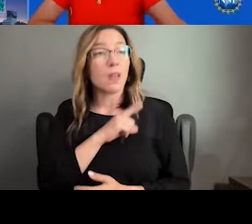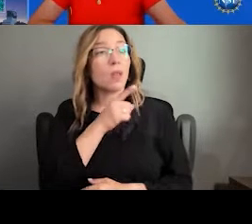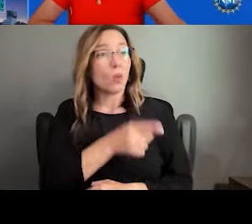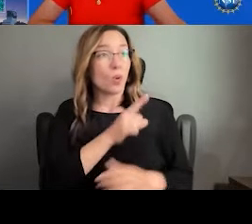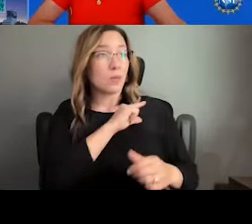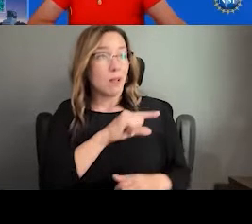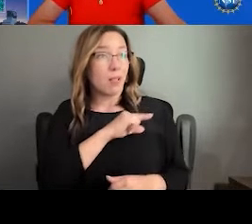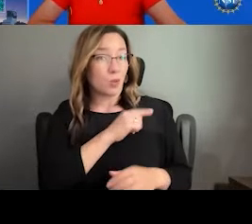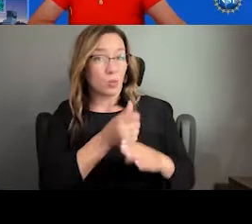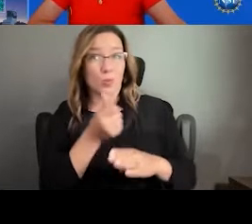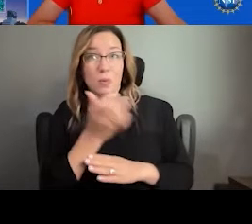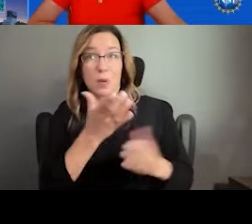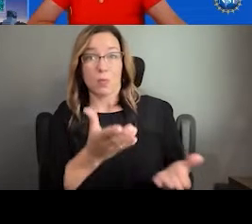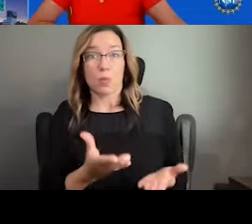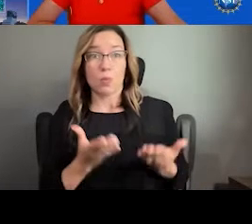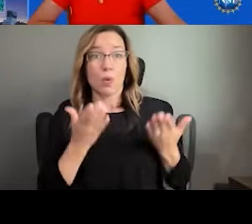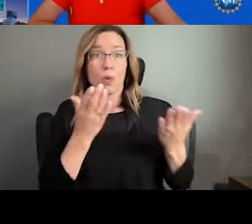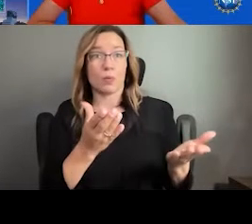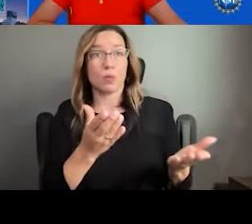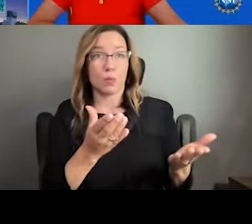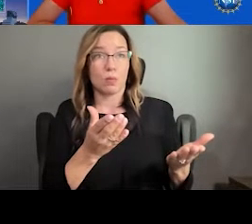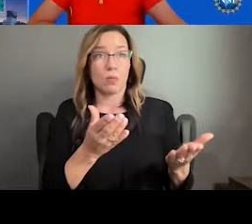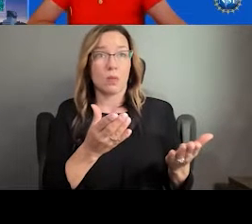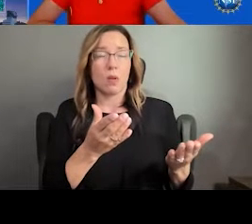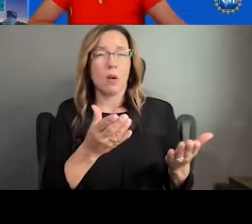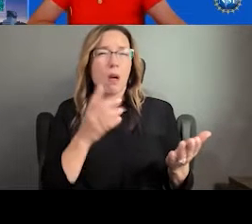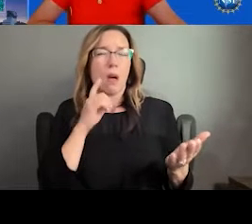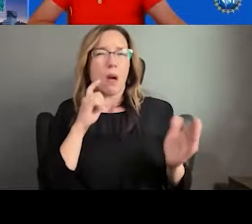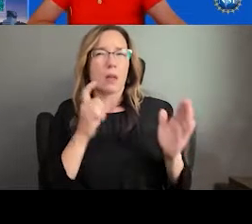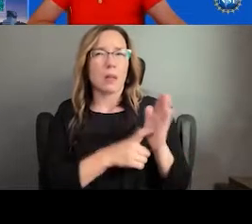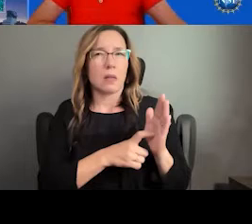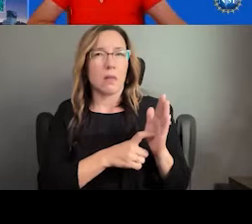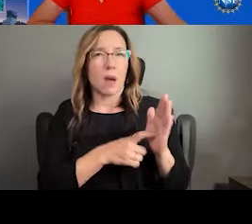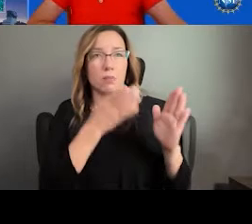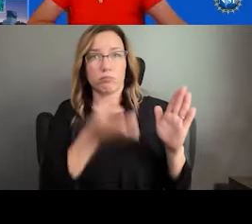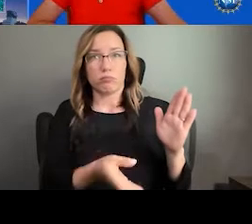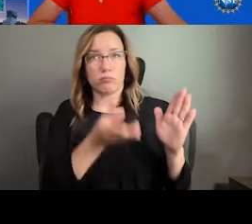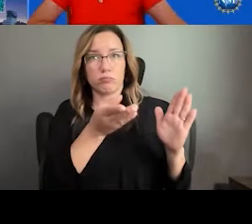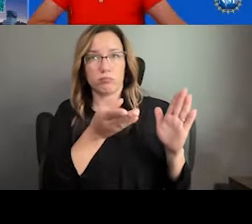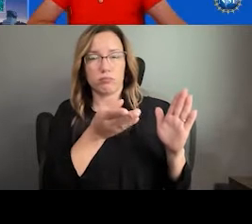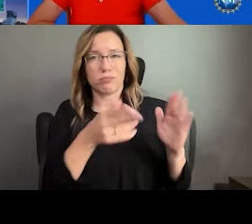submit a proposal are identified on this slide. The first is, of course,